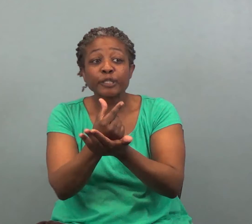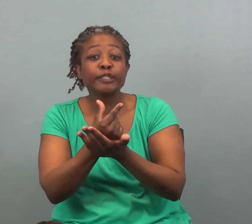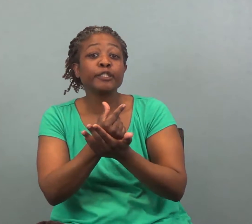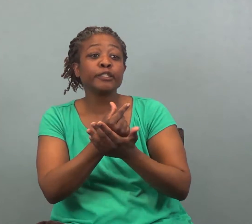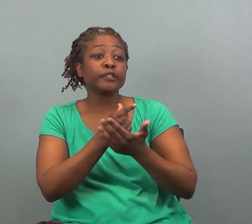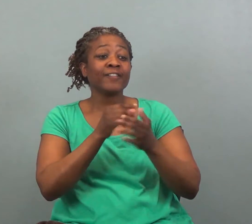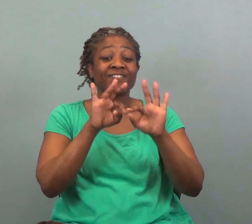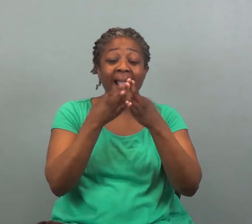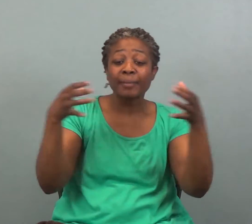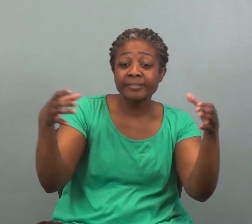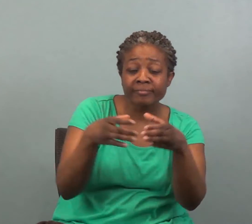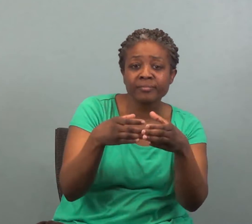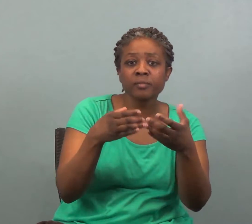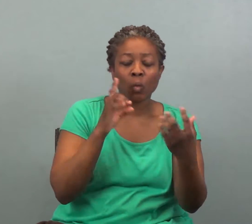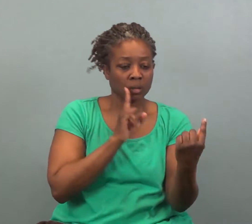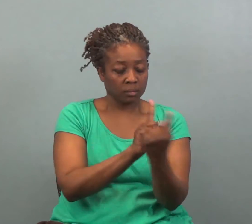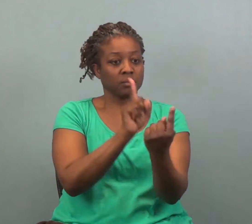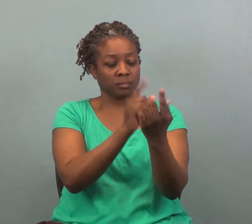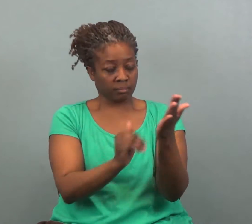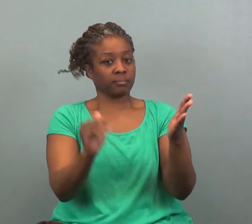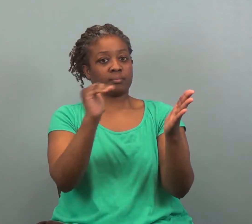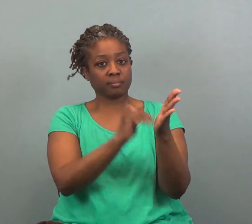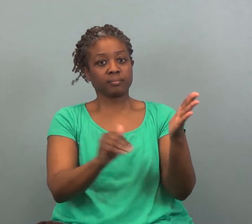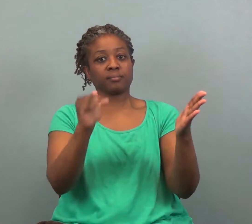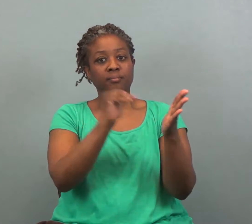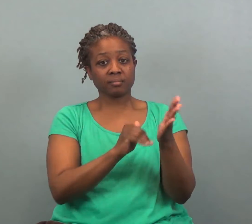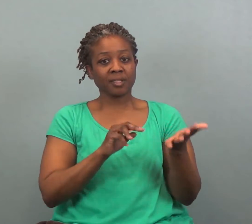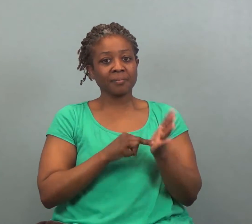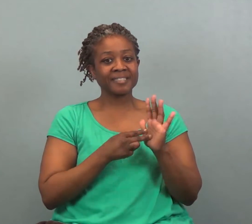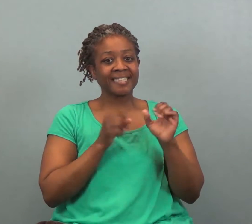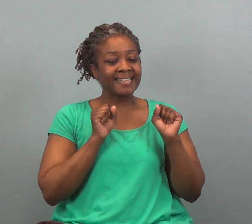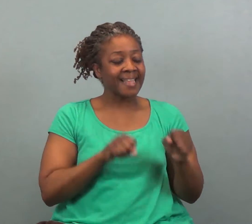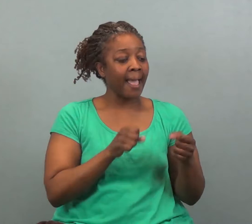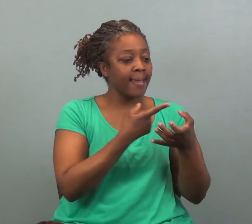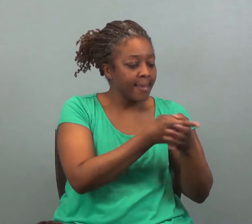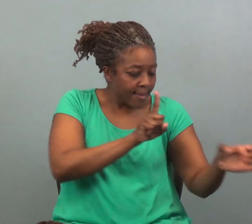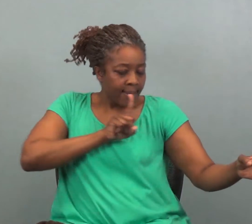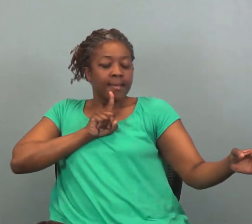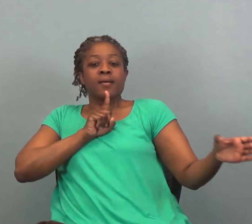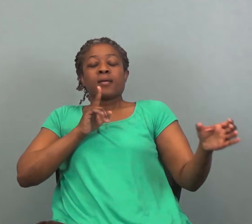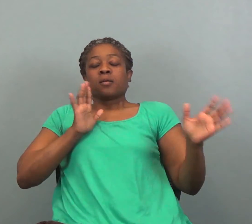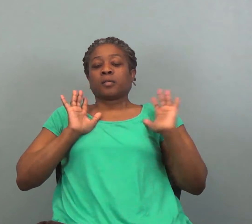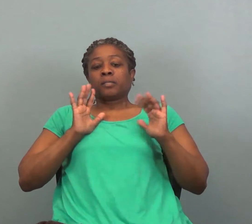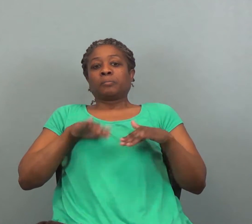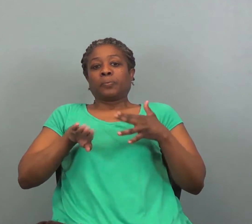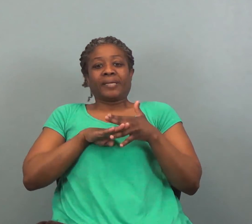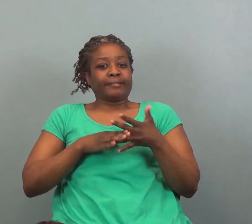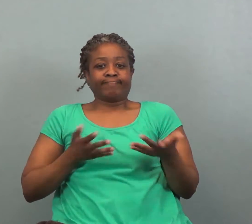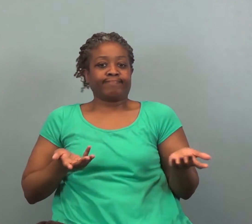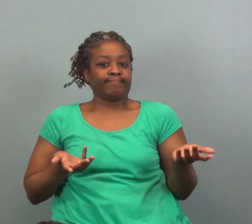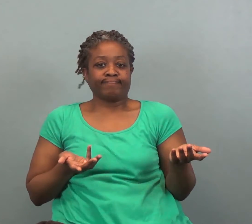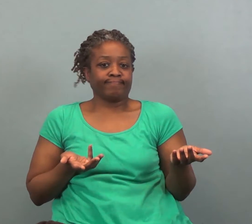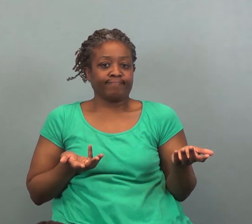sports tournaments, graduations, family gatherings and the like. The person is unlikely to get a break from